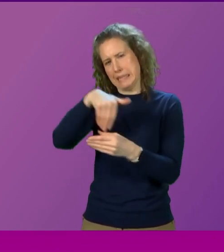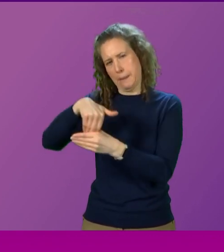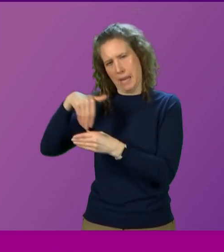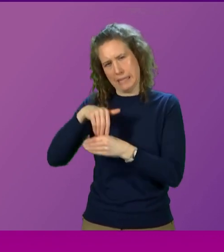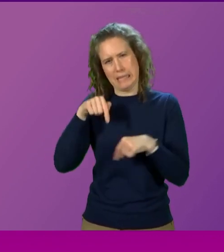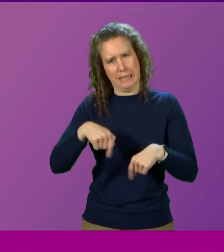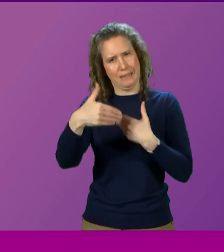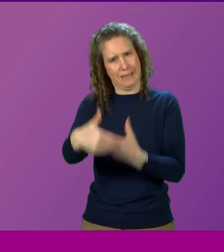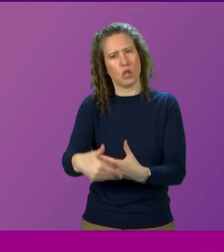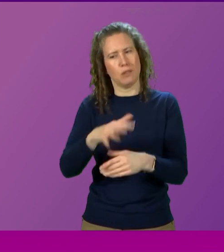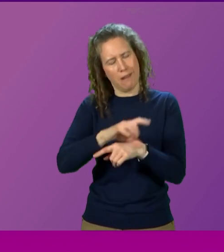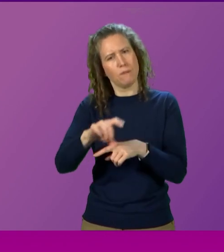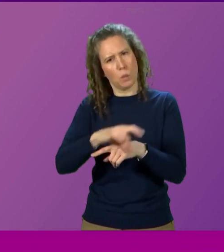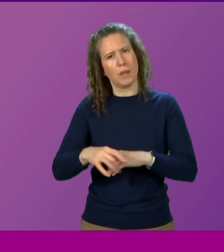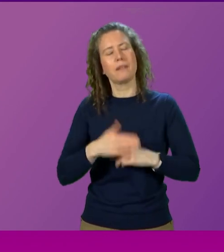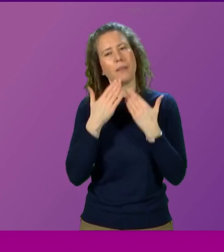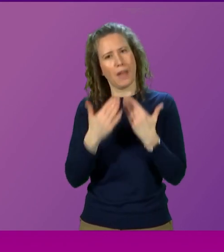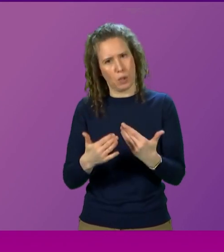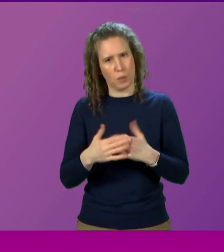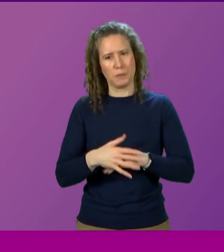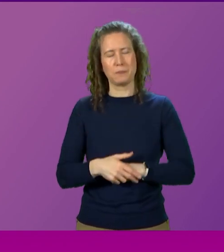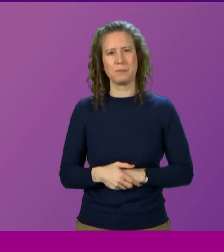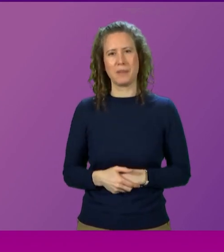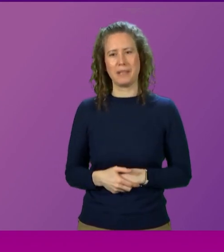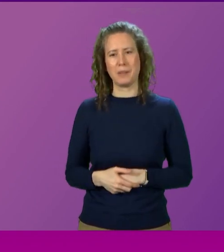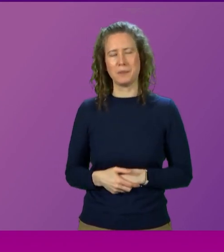in this session each week.